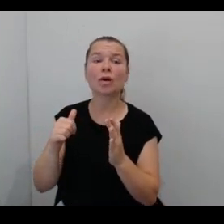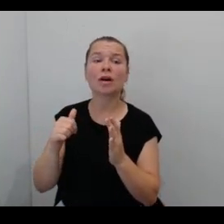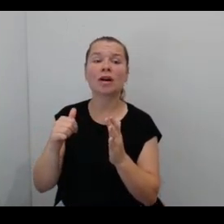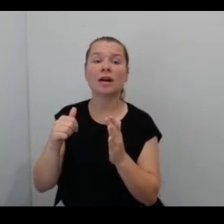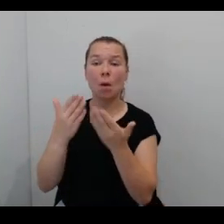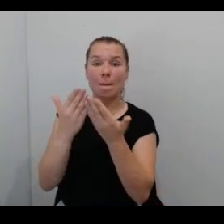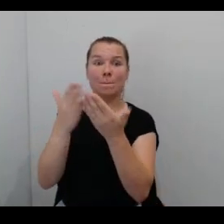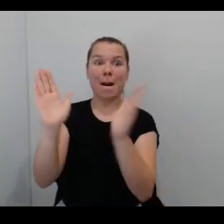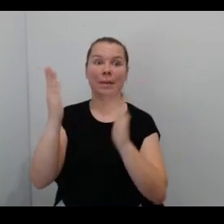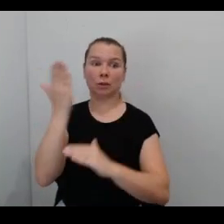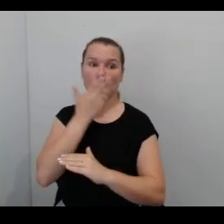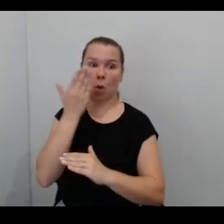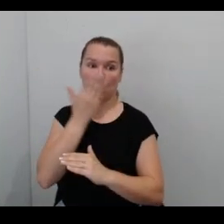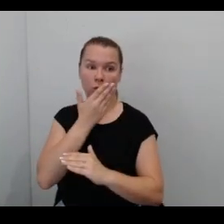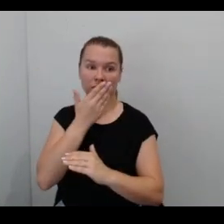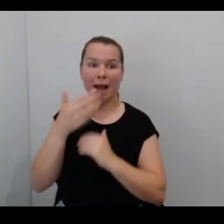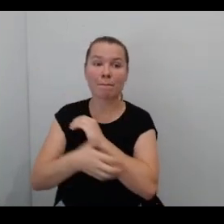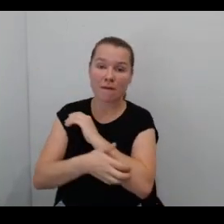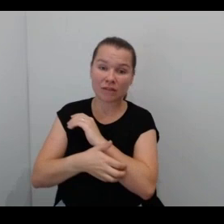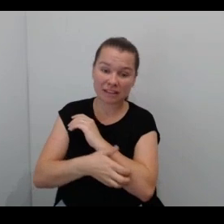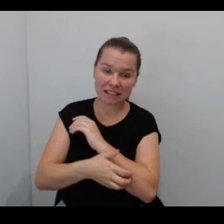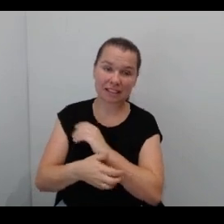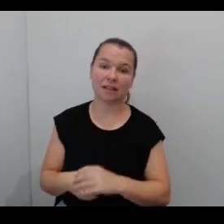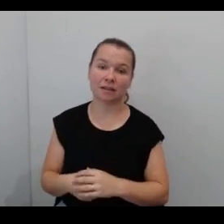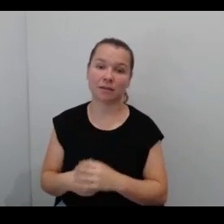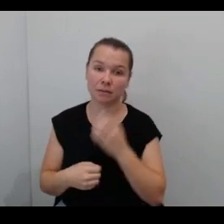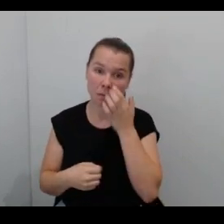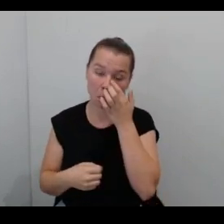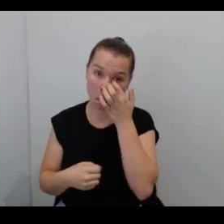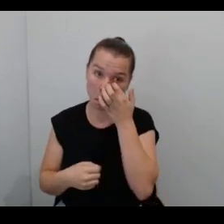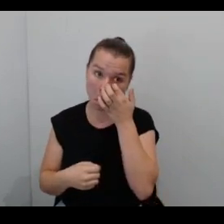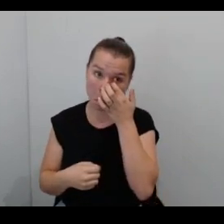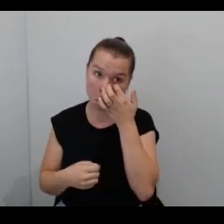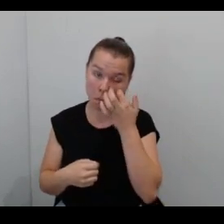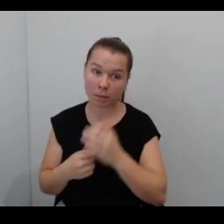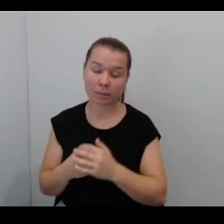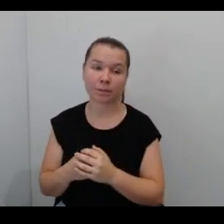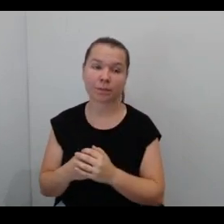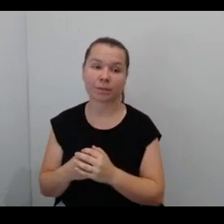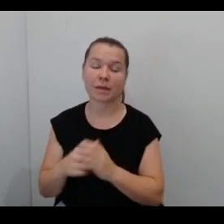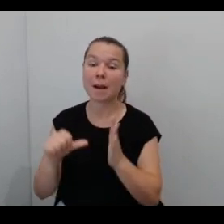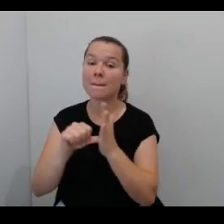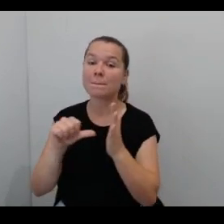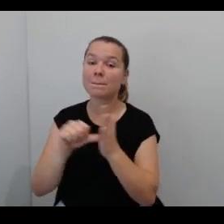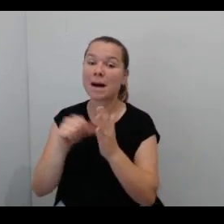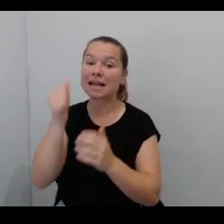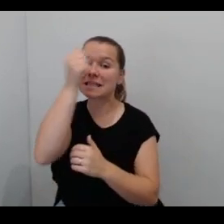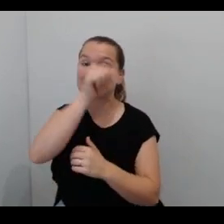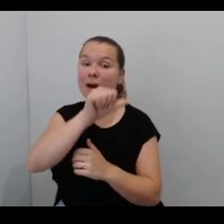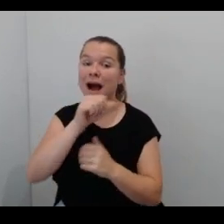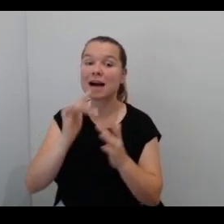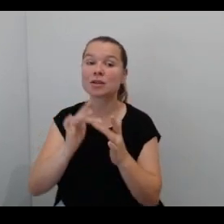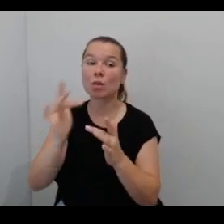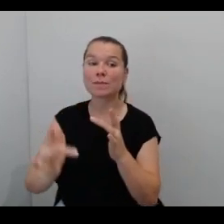The money smart website is definitely a good resource to be checking out, I would